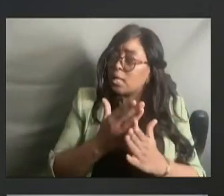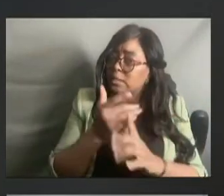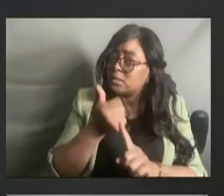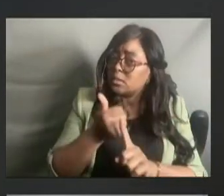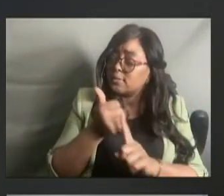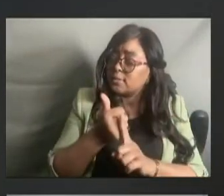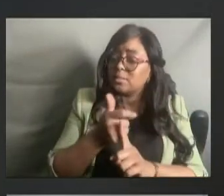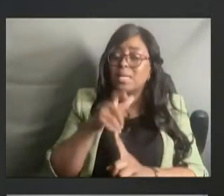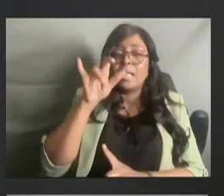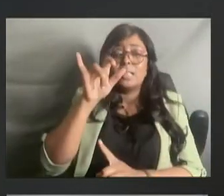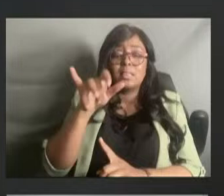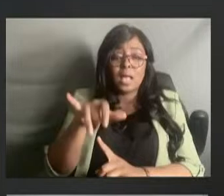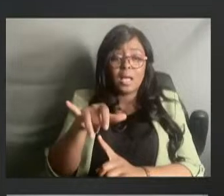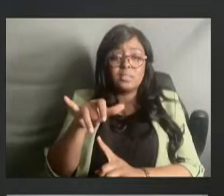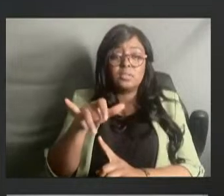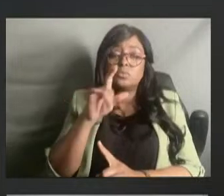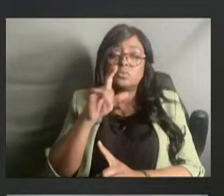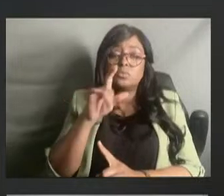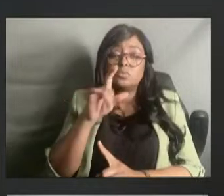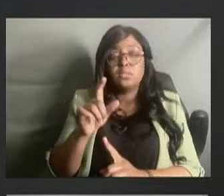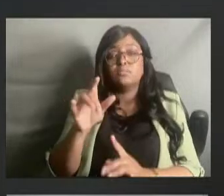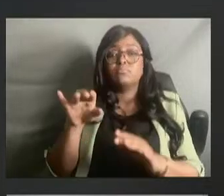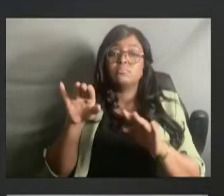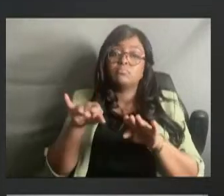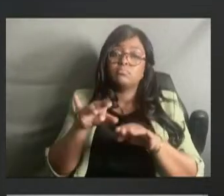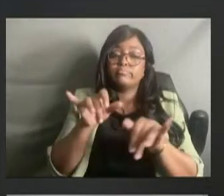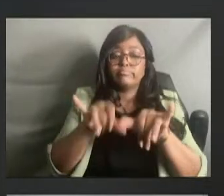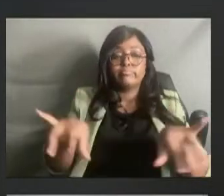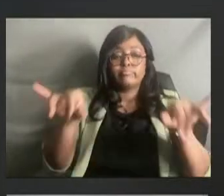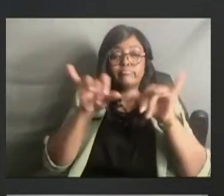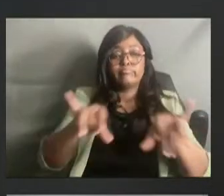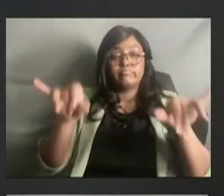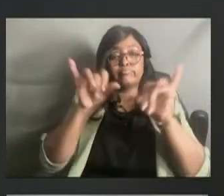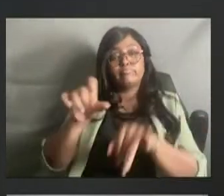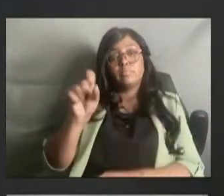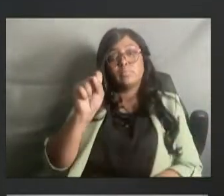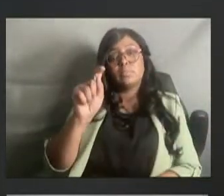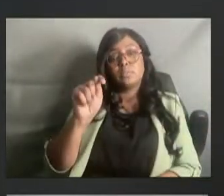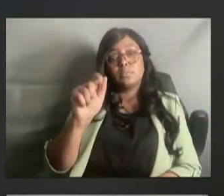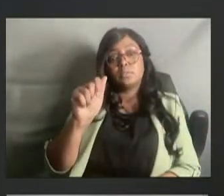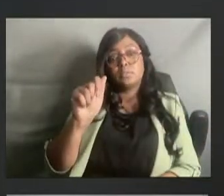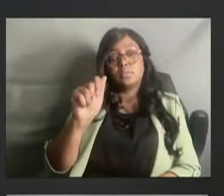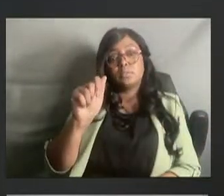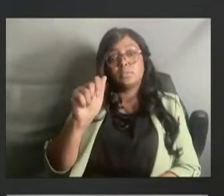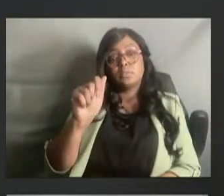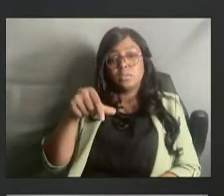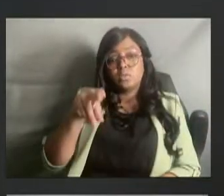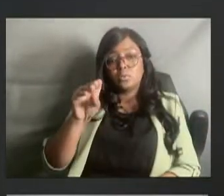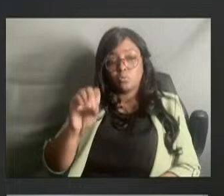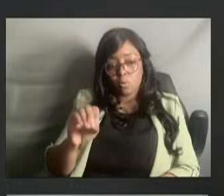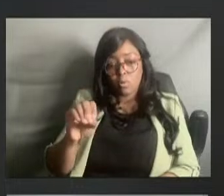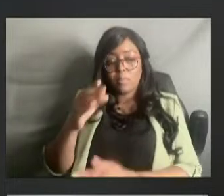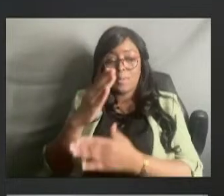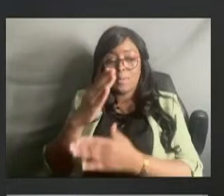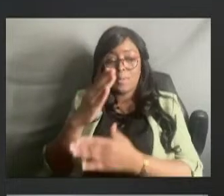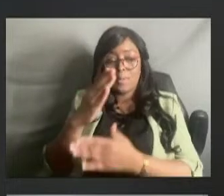lot of ways for being as big of a budget as it is, is a is an in a lot of sense, a status quo